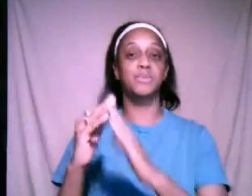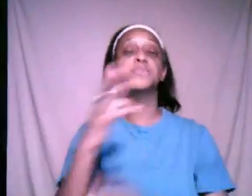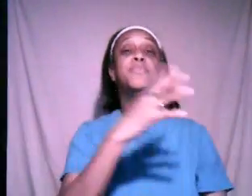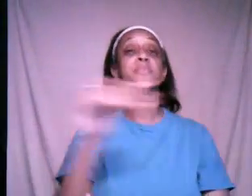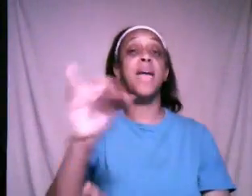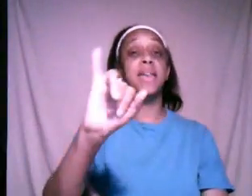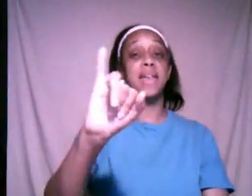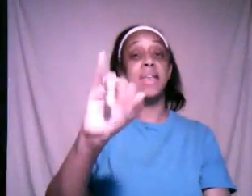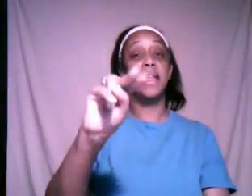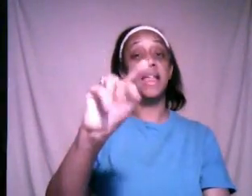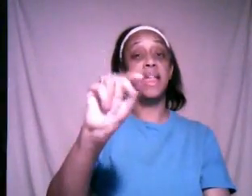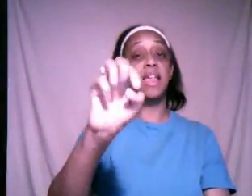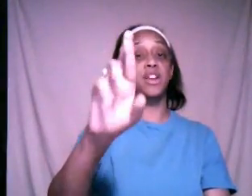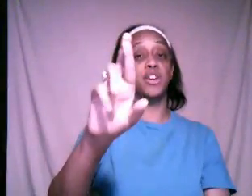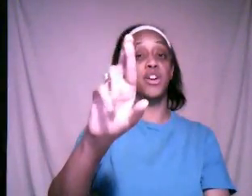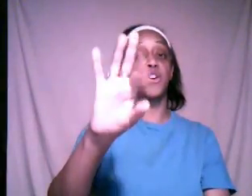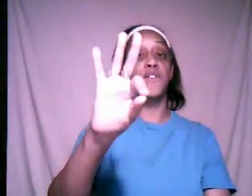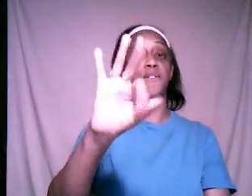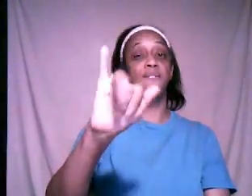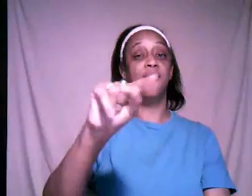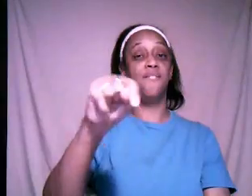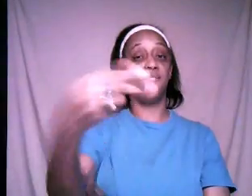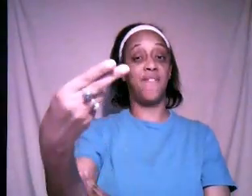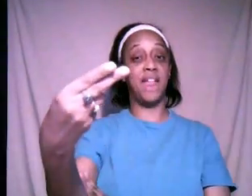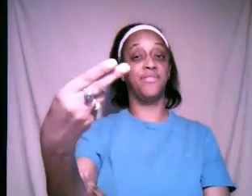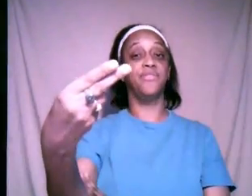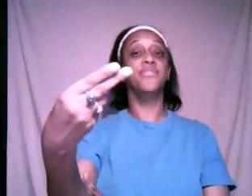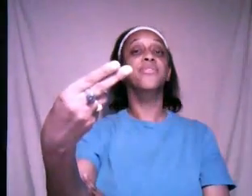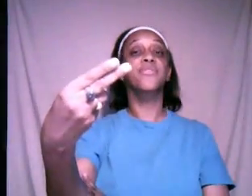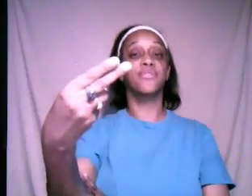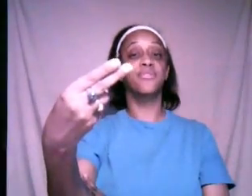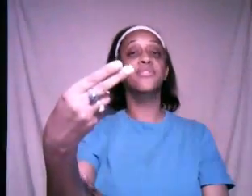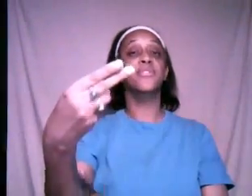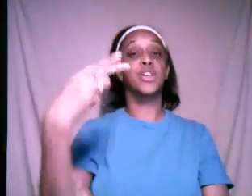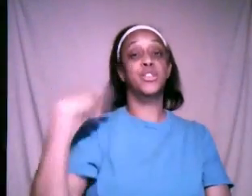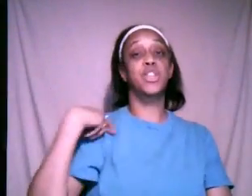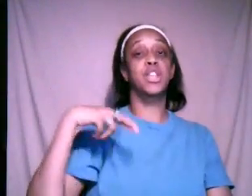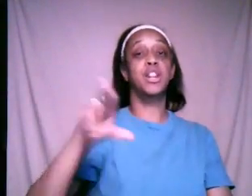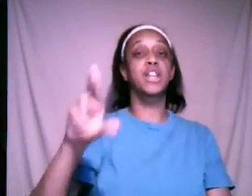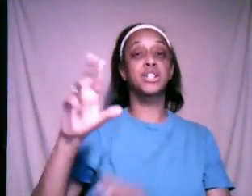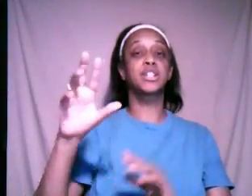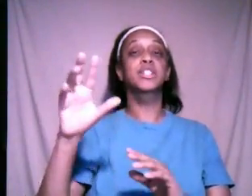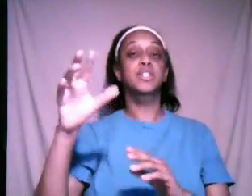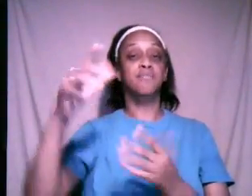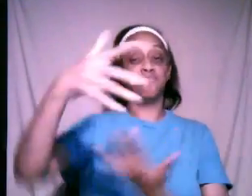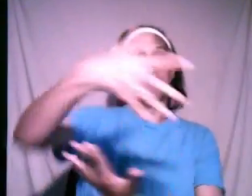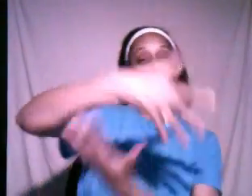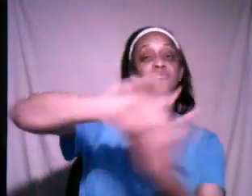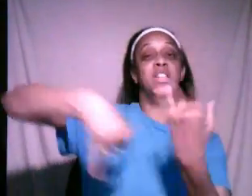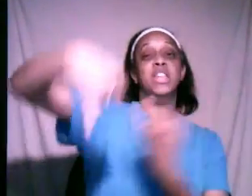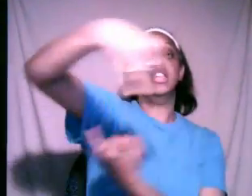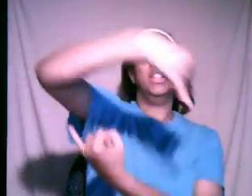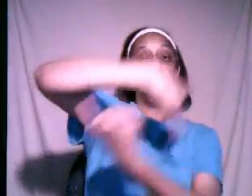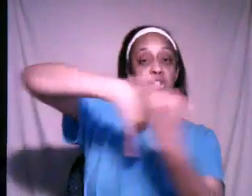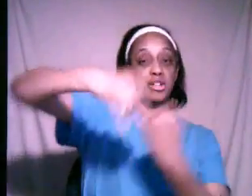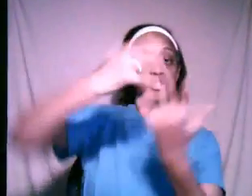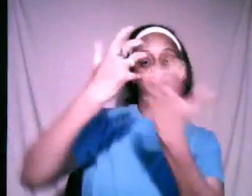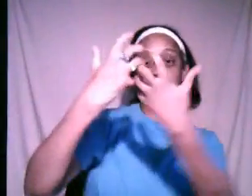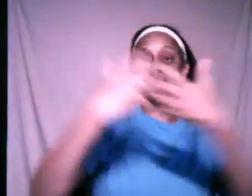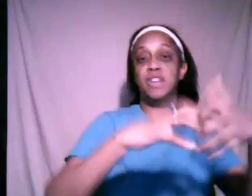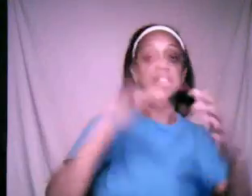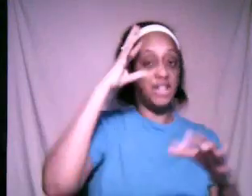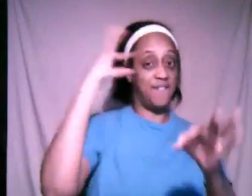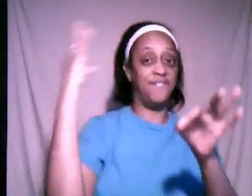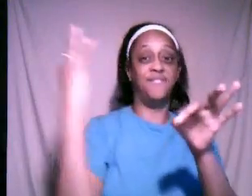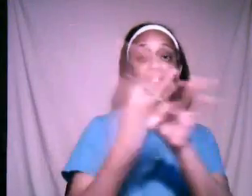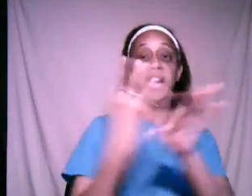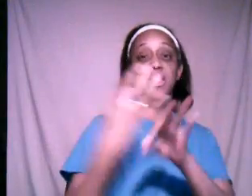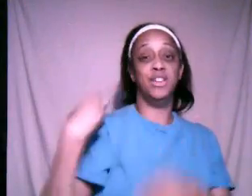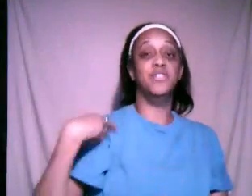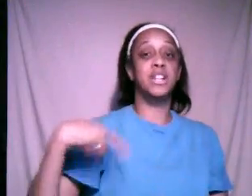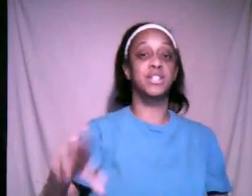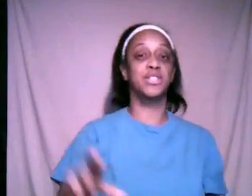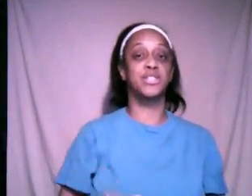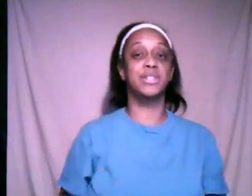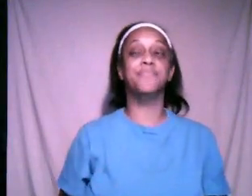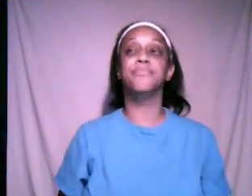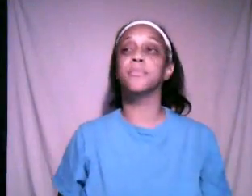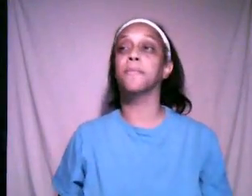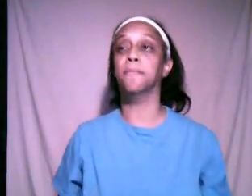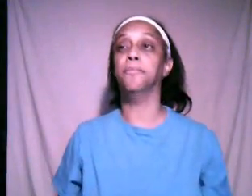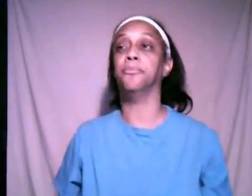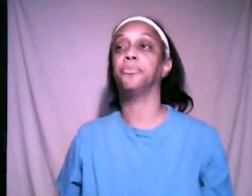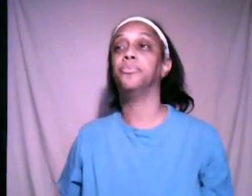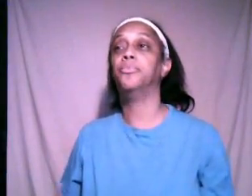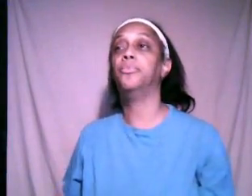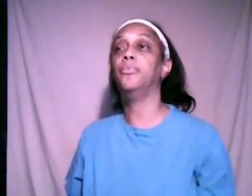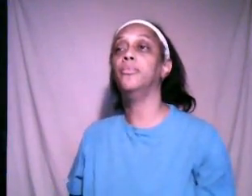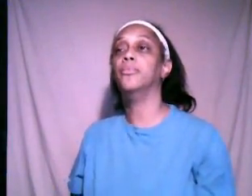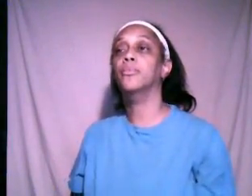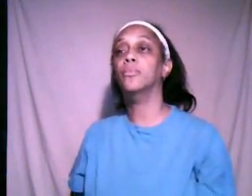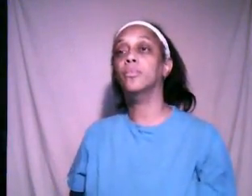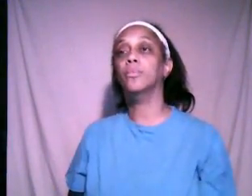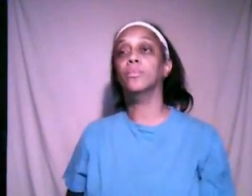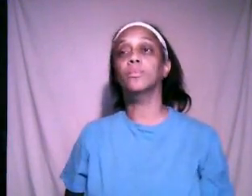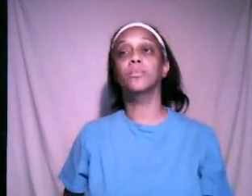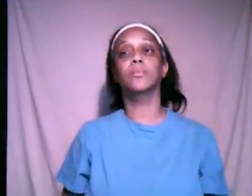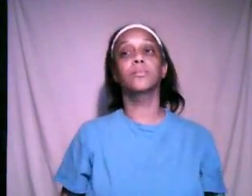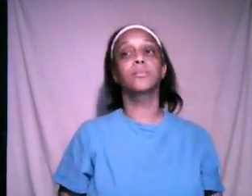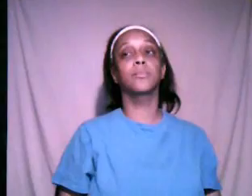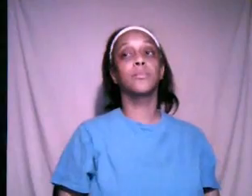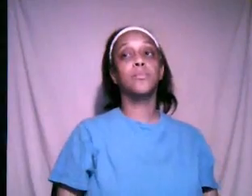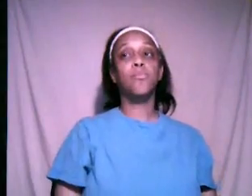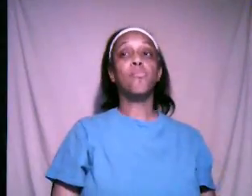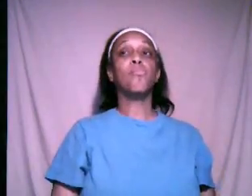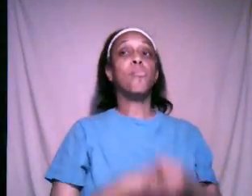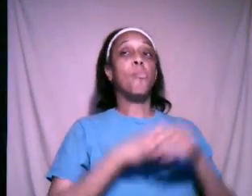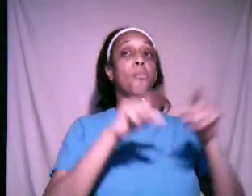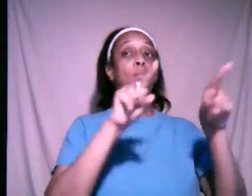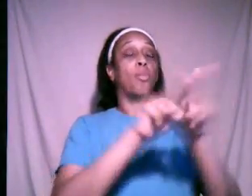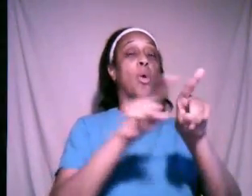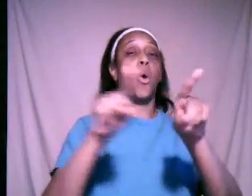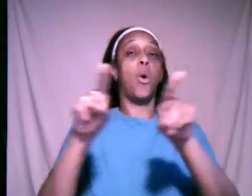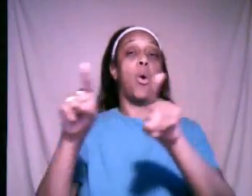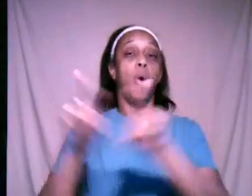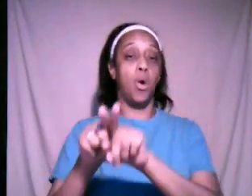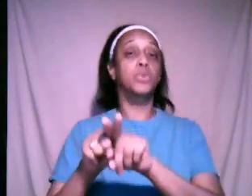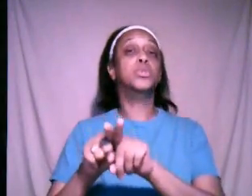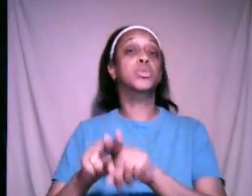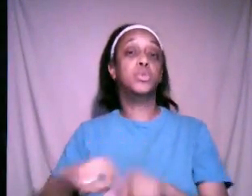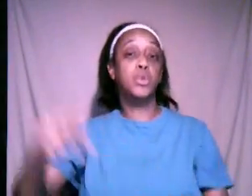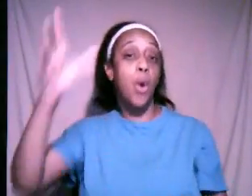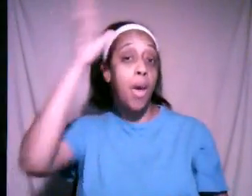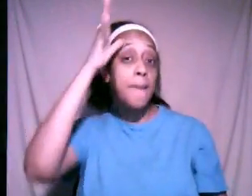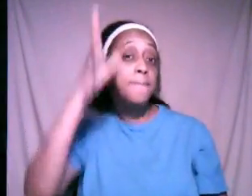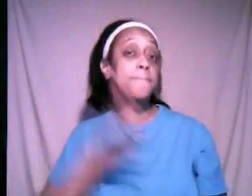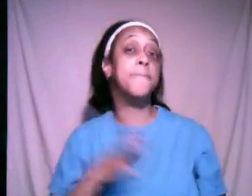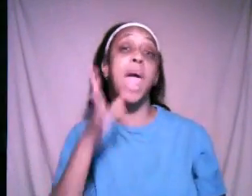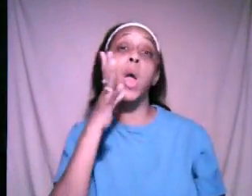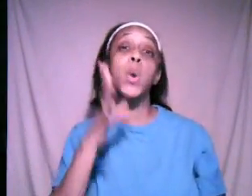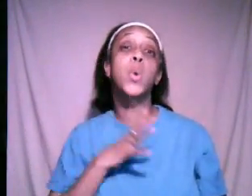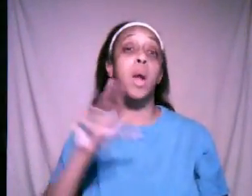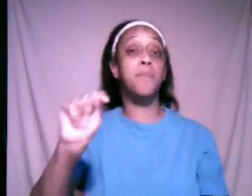and interfaith religions. Also men & women